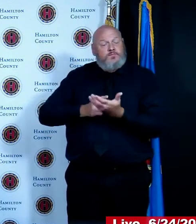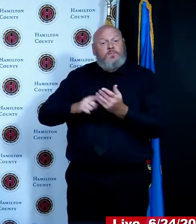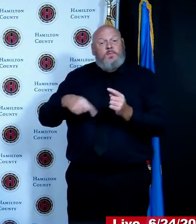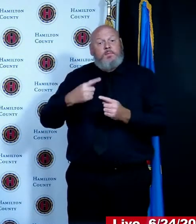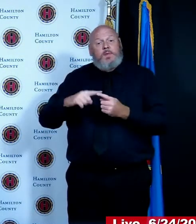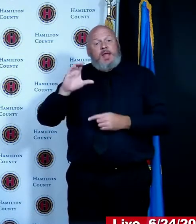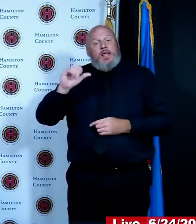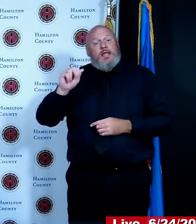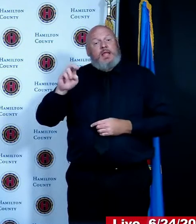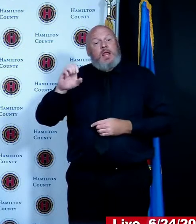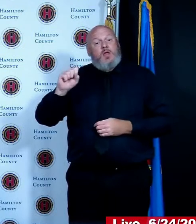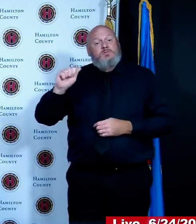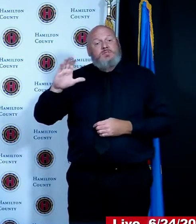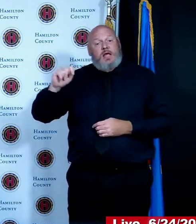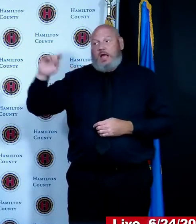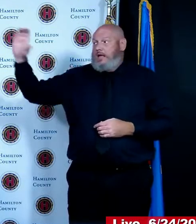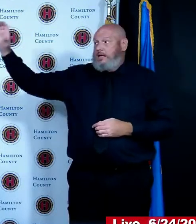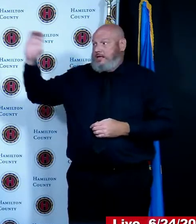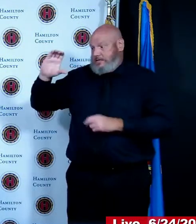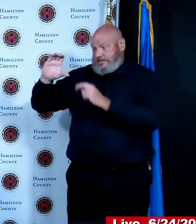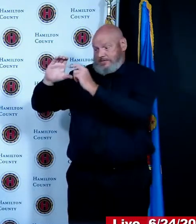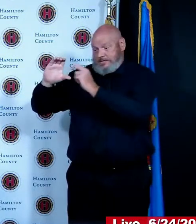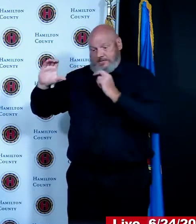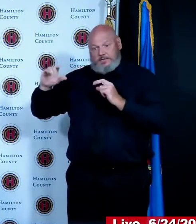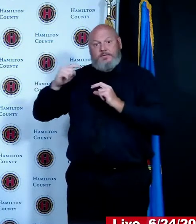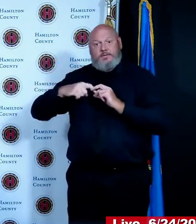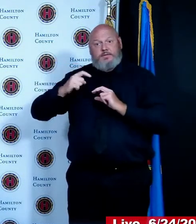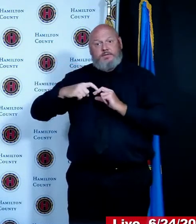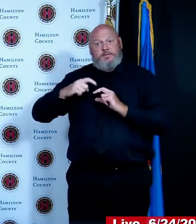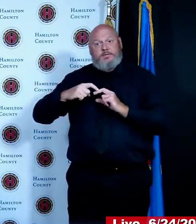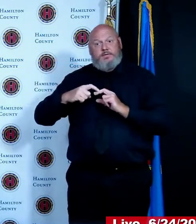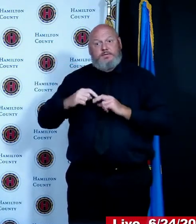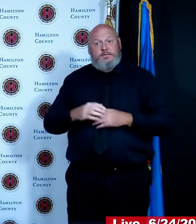that the county is committed 19 million dollars to increase testing in this